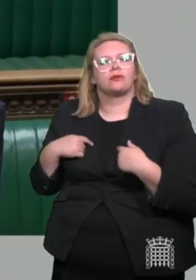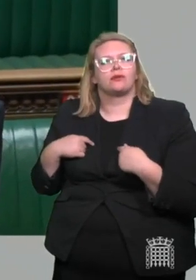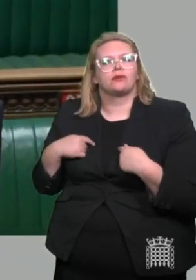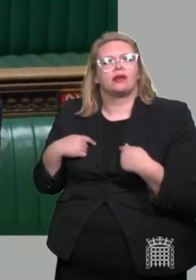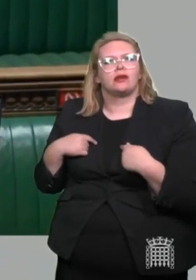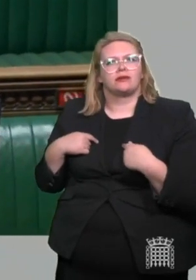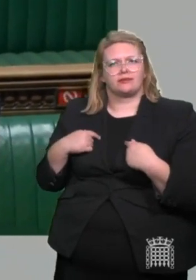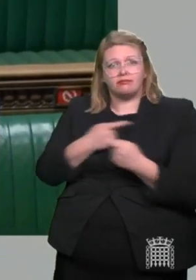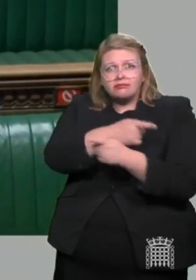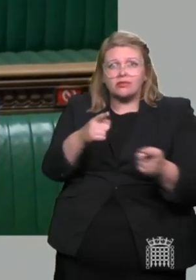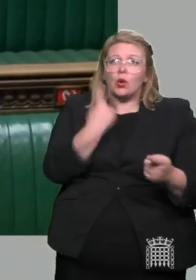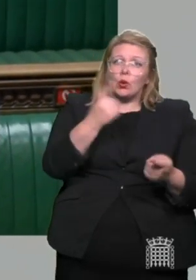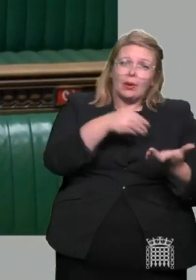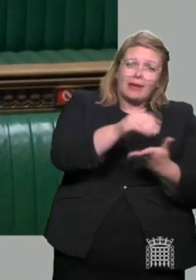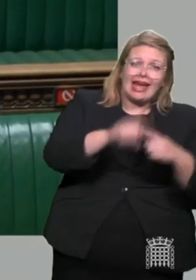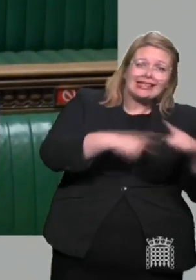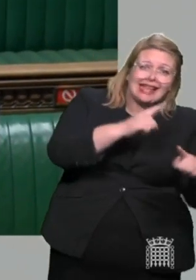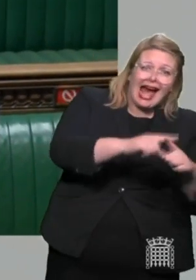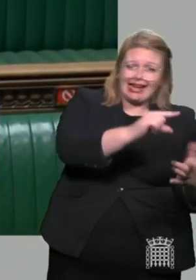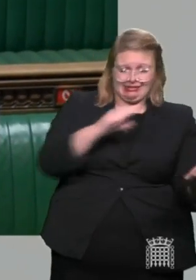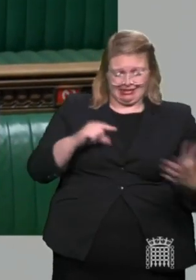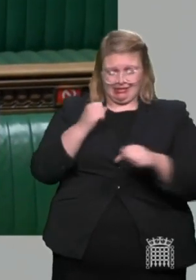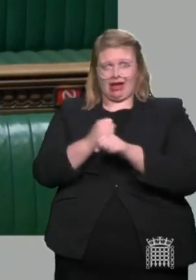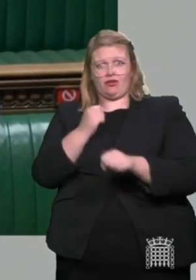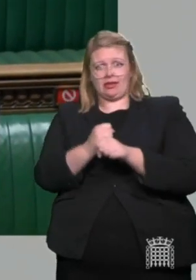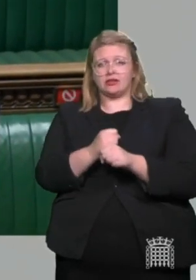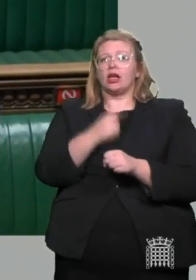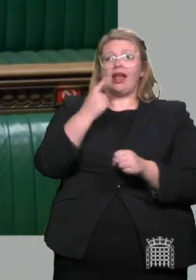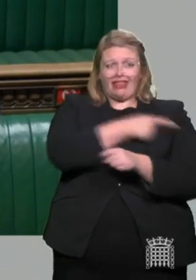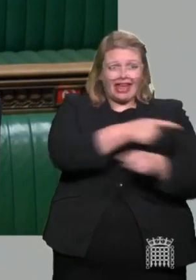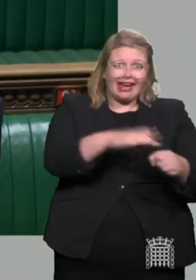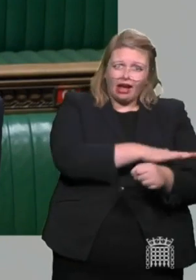taxpayer and the costs of No. 10 Downing Street, it was under the previous Labour Government that